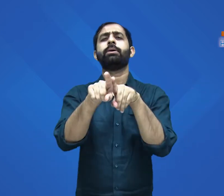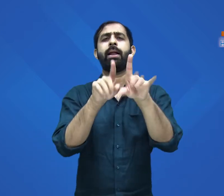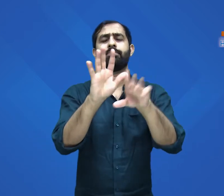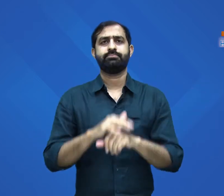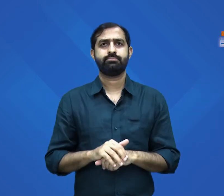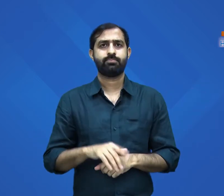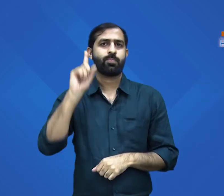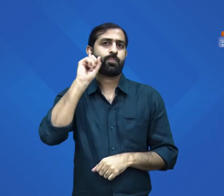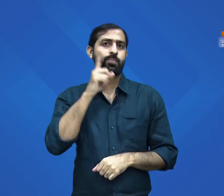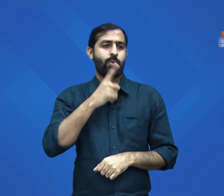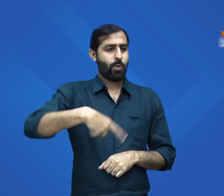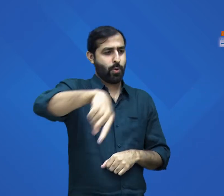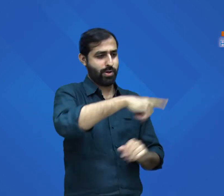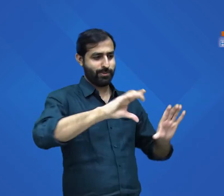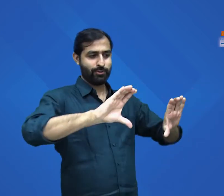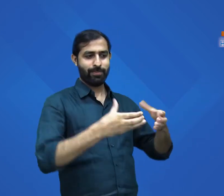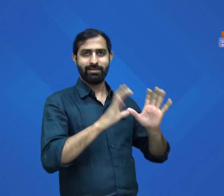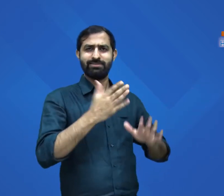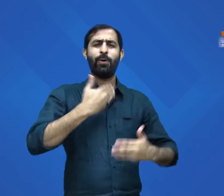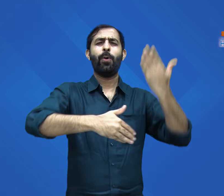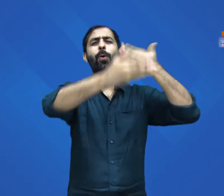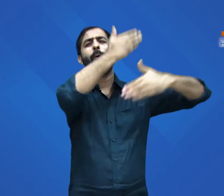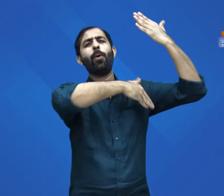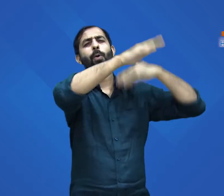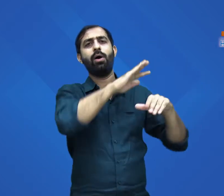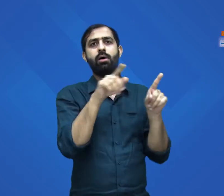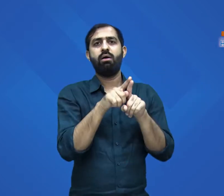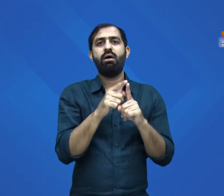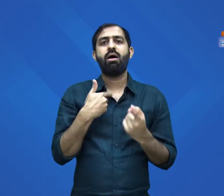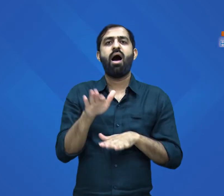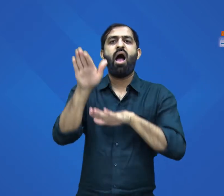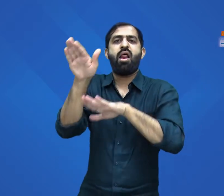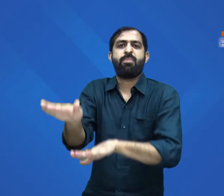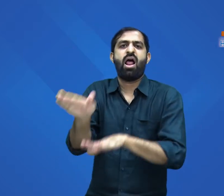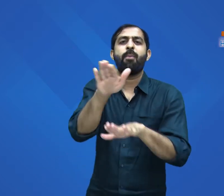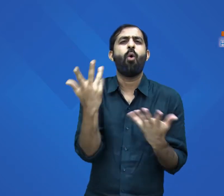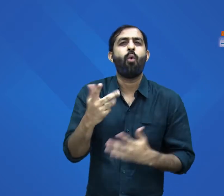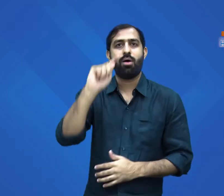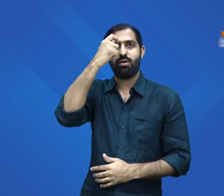Let me give you an example. Earlier, Deaf people used to depend on hearing people Why?